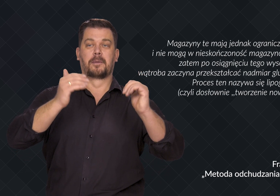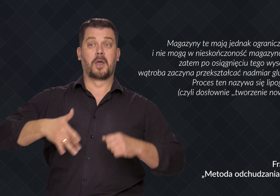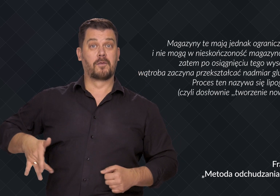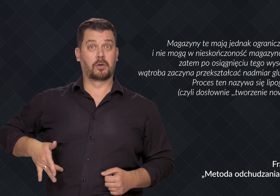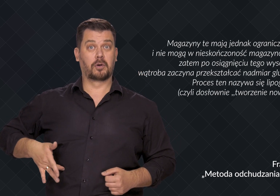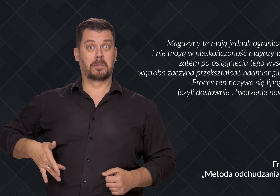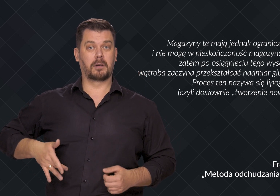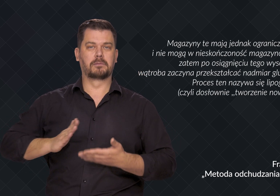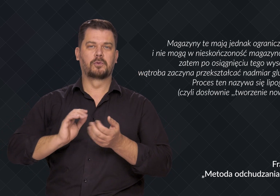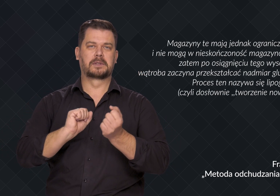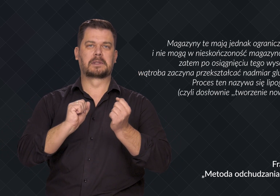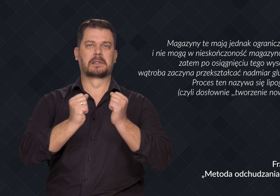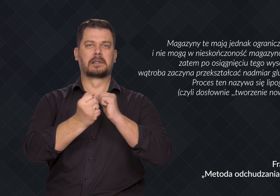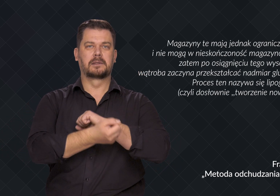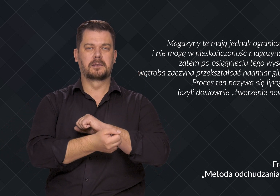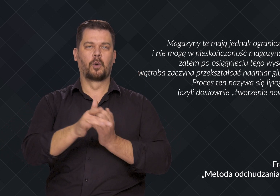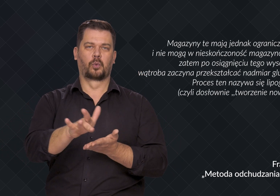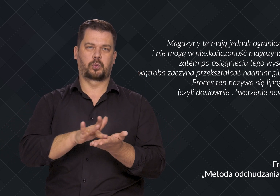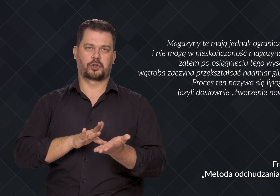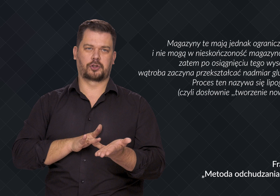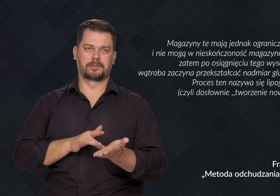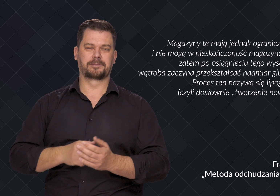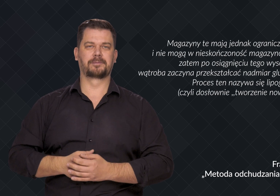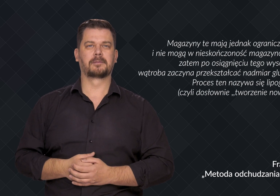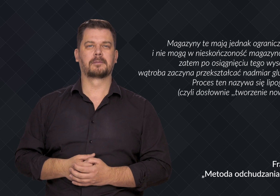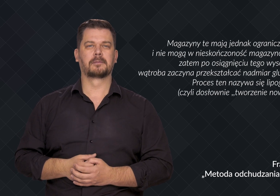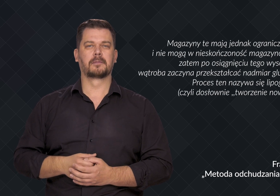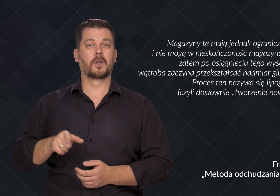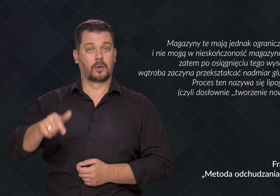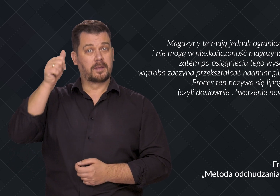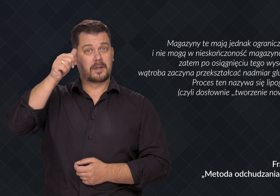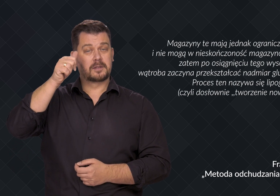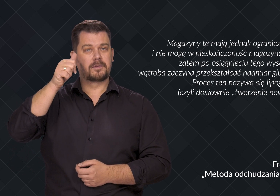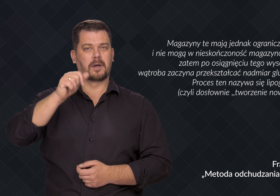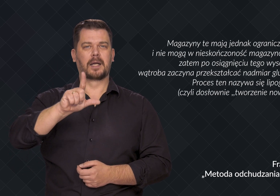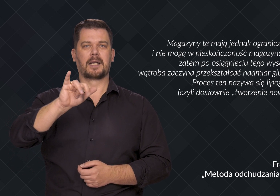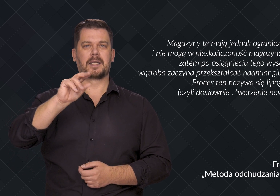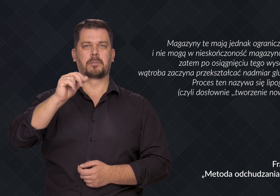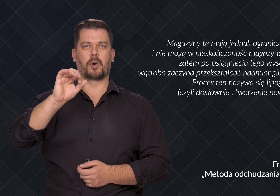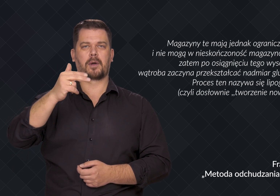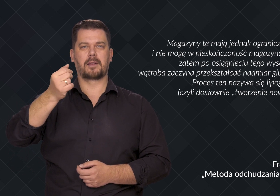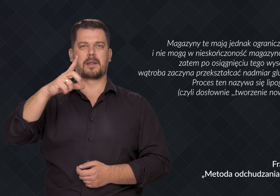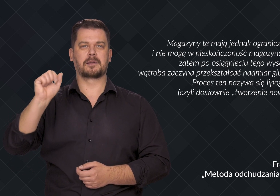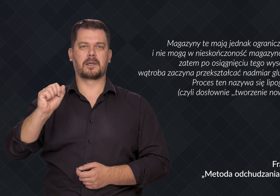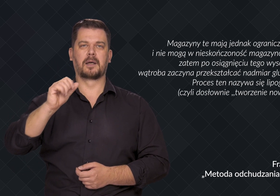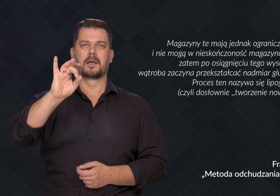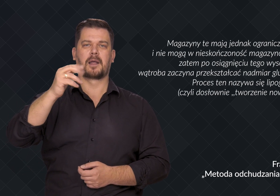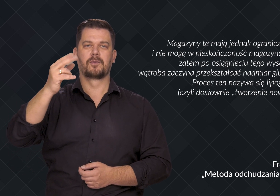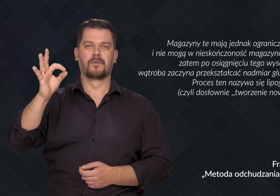the liver starts converting excess glucose into fat. This process is called de novo lipogenesis